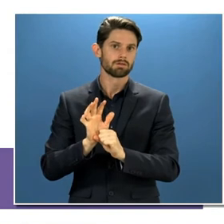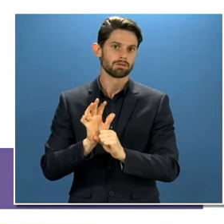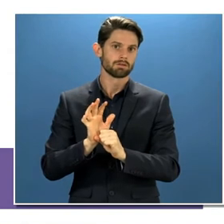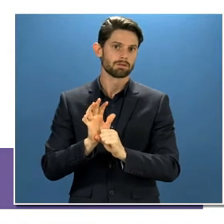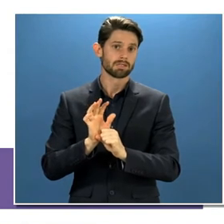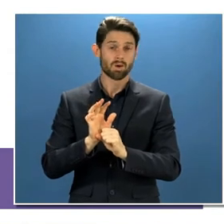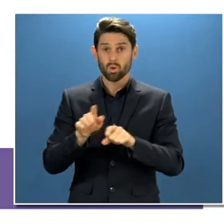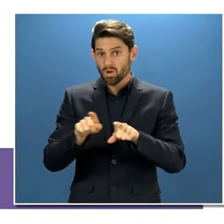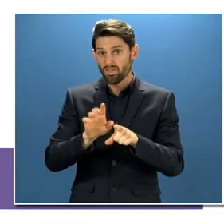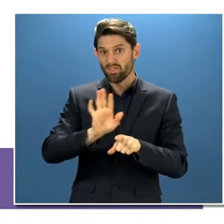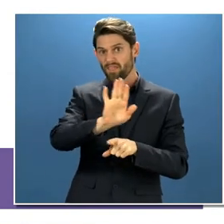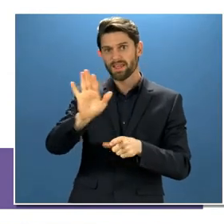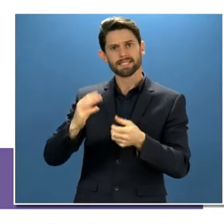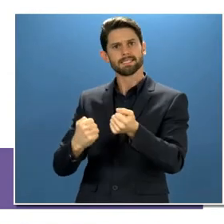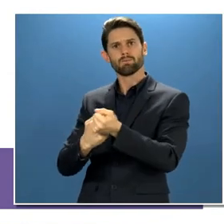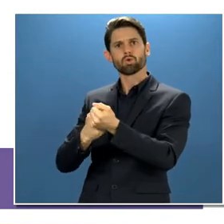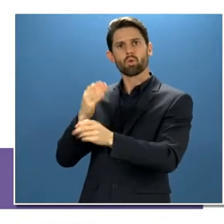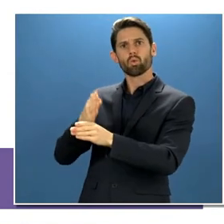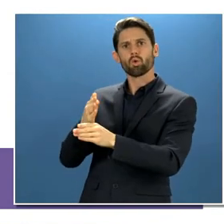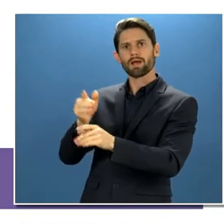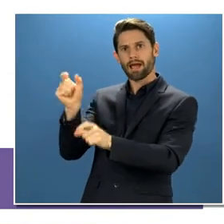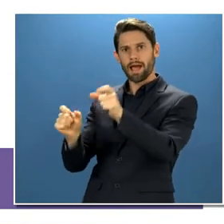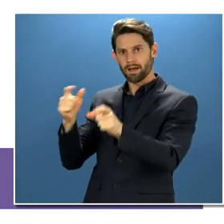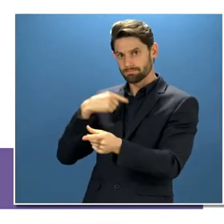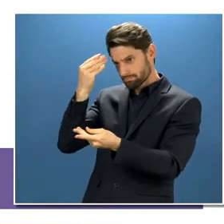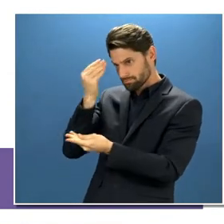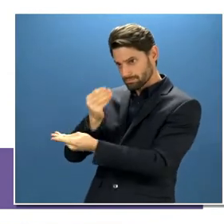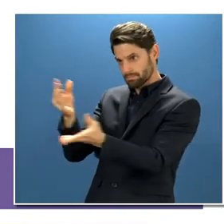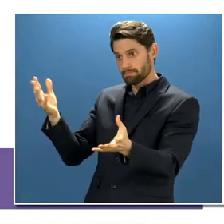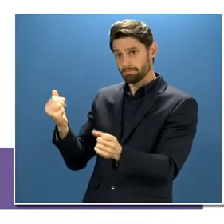people too about making sure you all guys know too because they might have